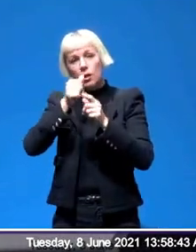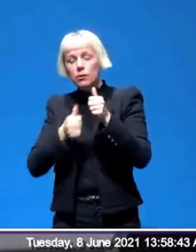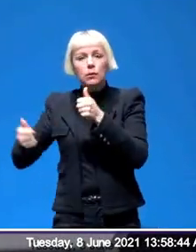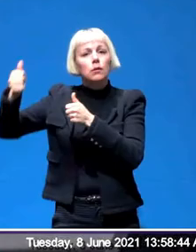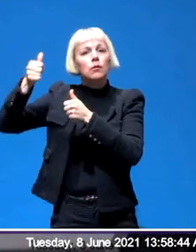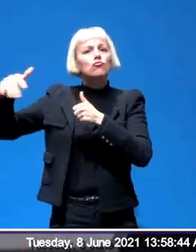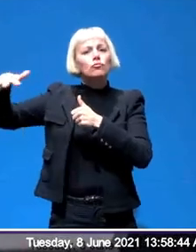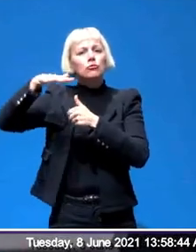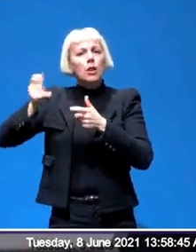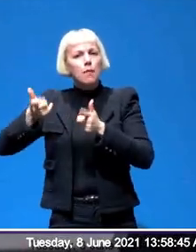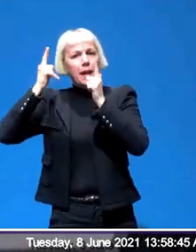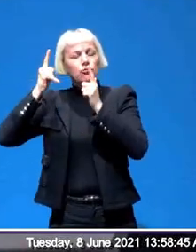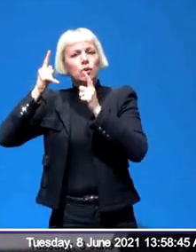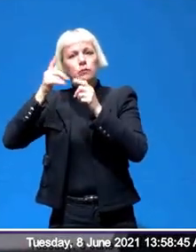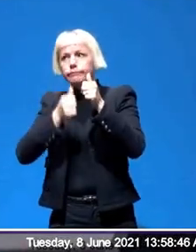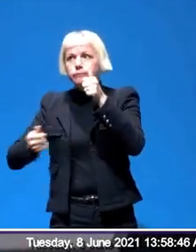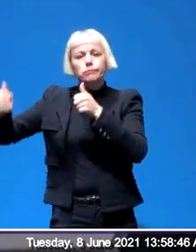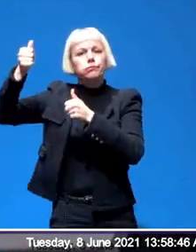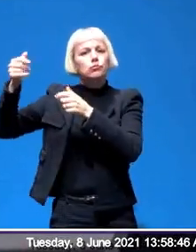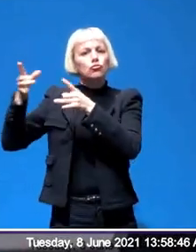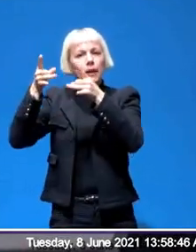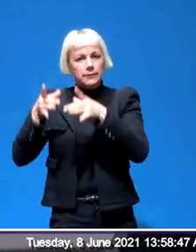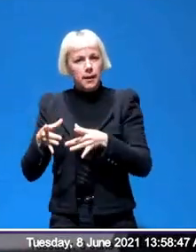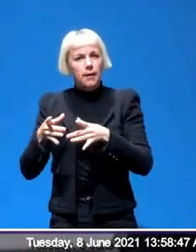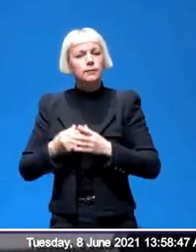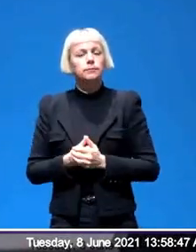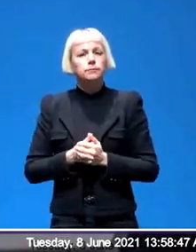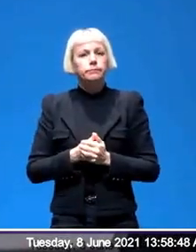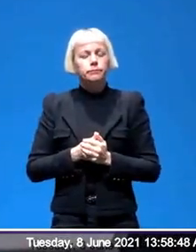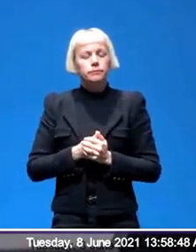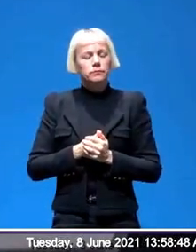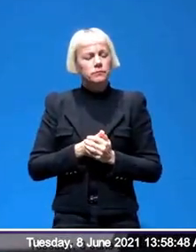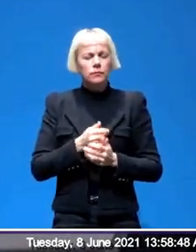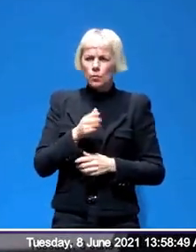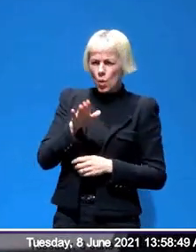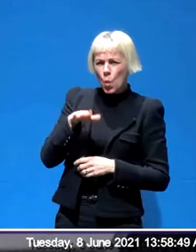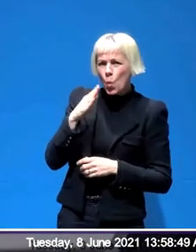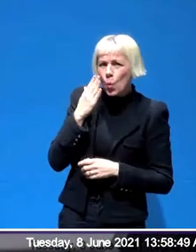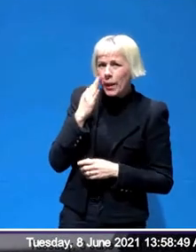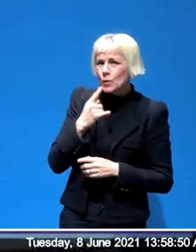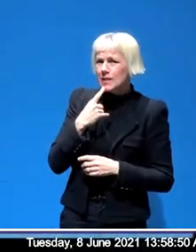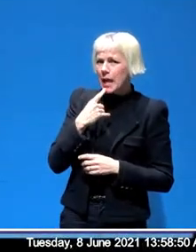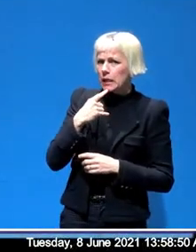director, up all the way to --- When you say "depending on the severity," perhaps the operator